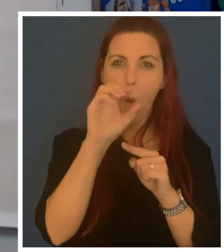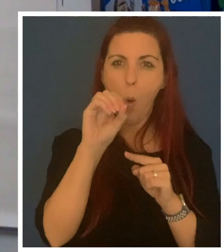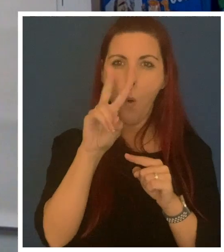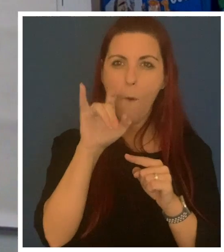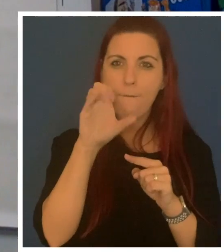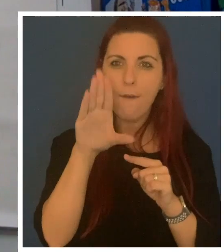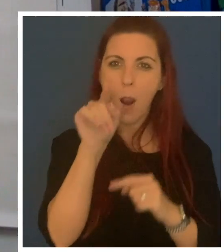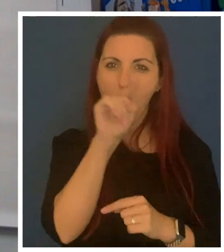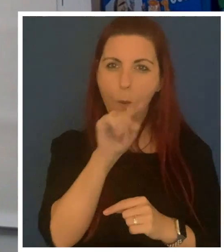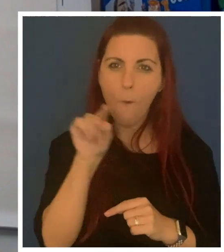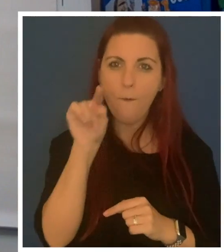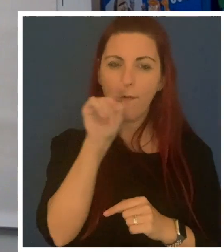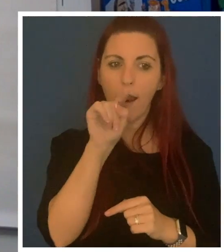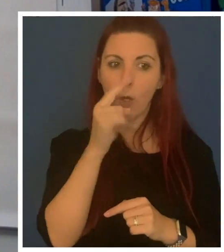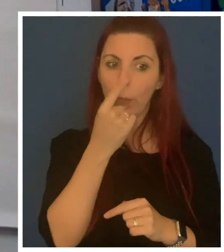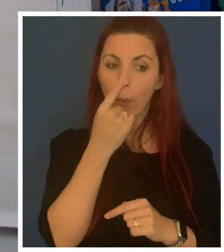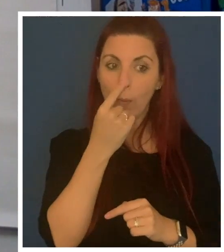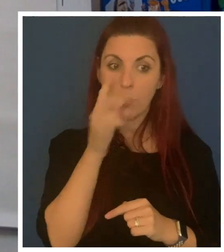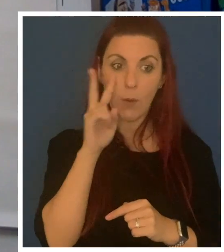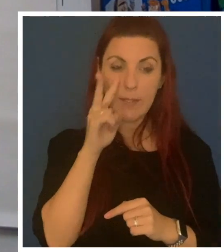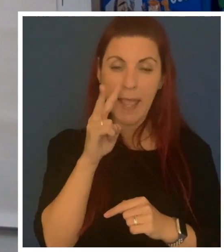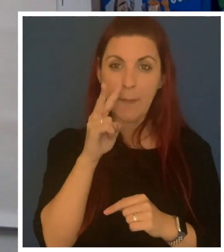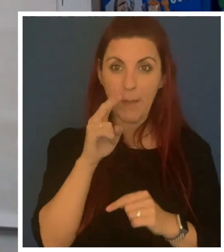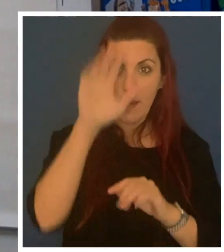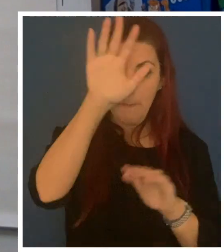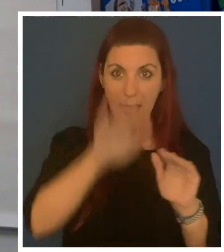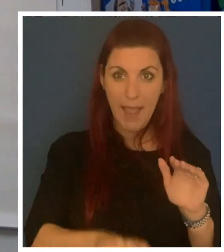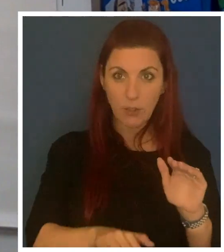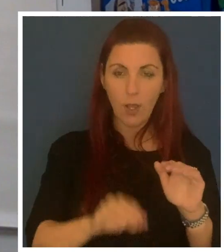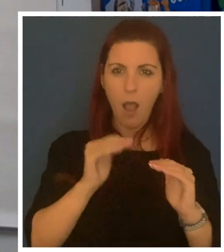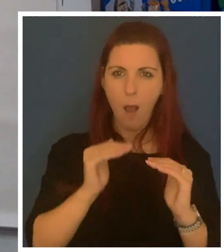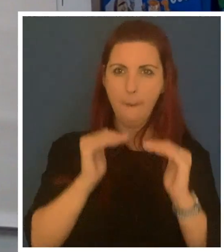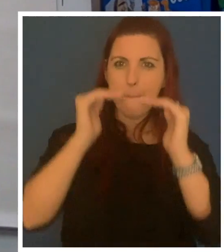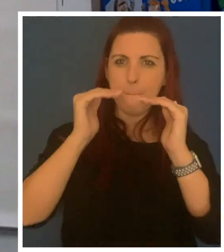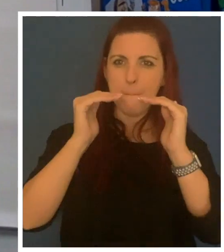So start sort of in the middle of the sheet but up towards the top with Guzzler's nose.